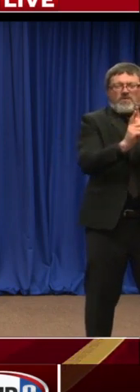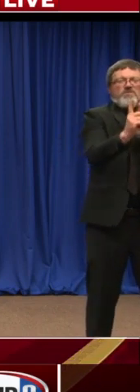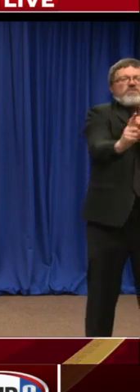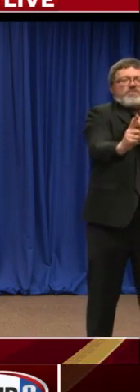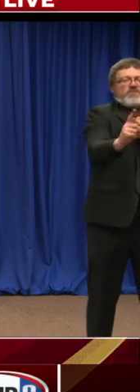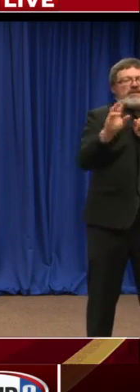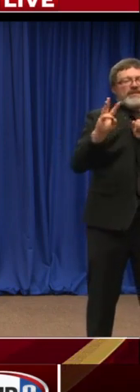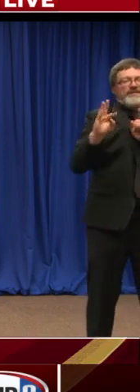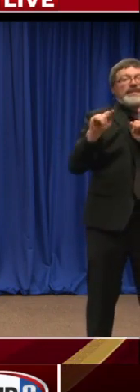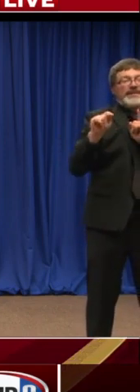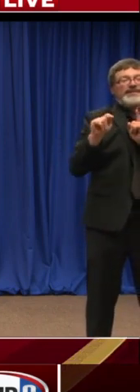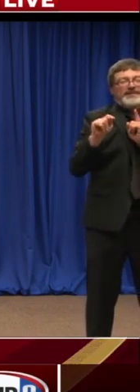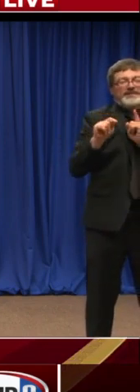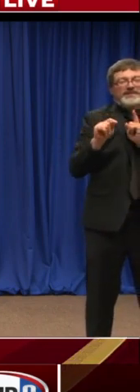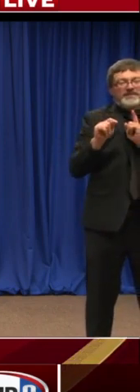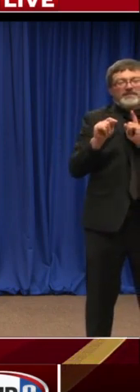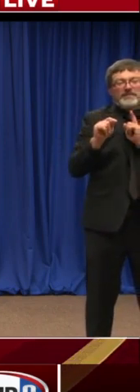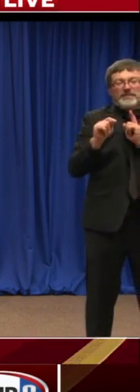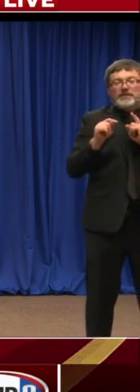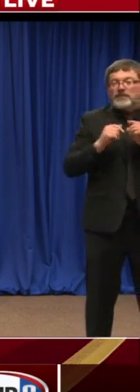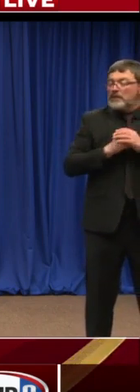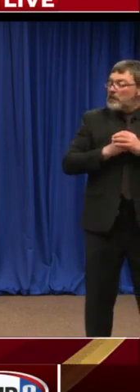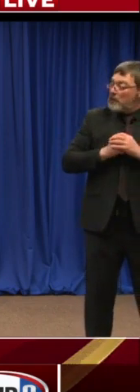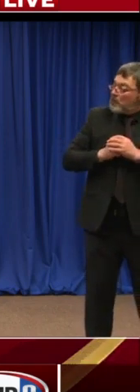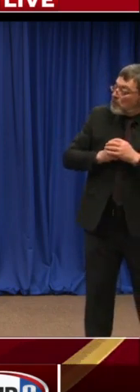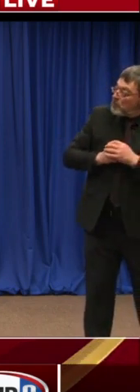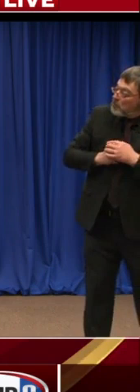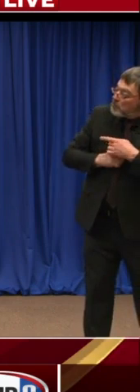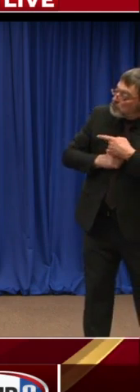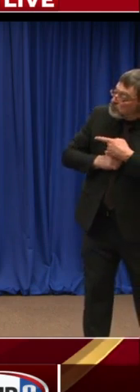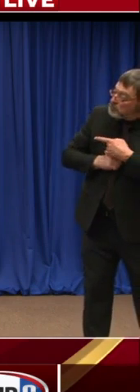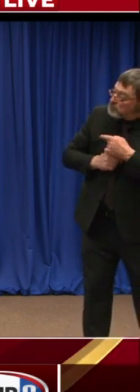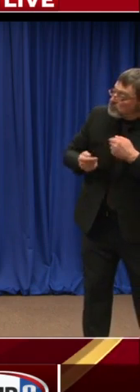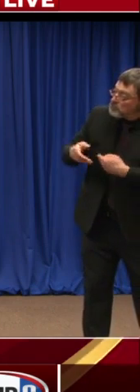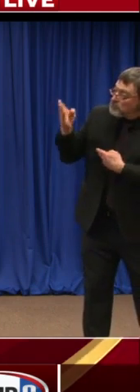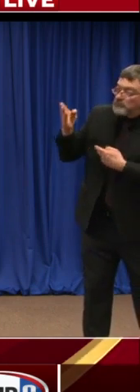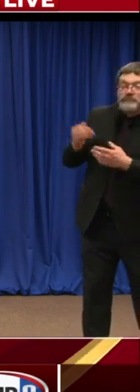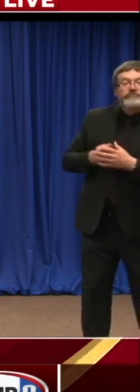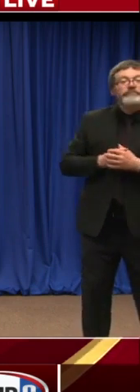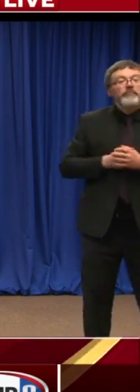SO WITH THAT LET ME JUMP IN AND MAKE SURE THE TECHNOLOGY IS WORKING HERE.